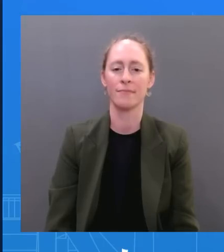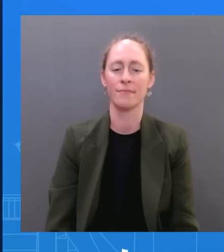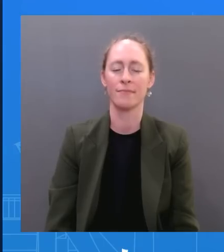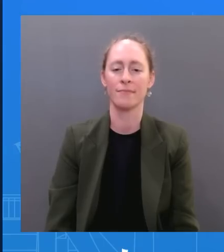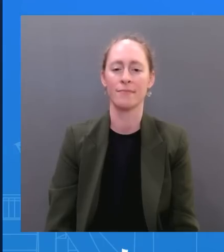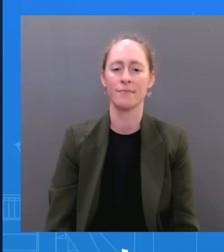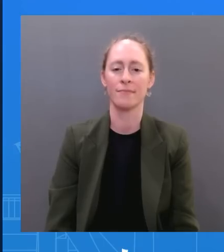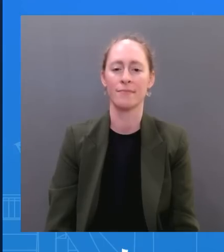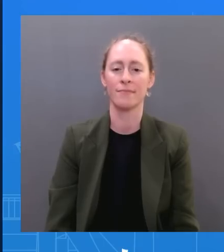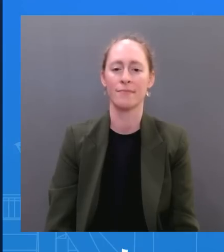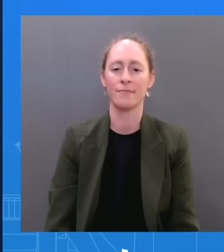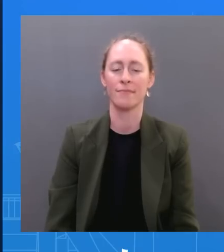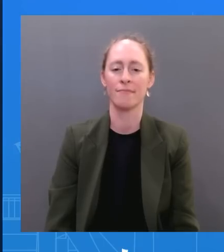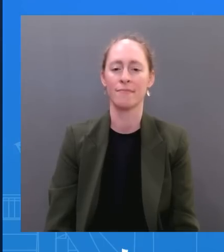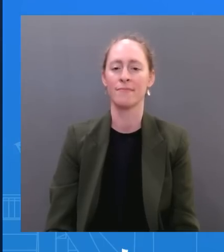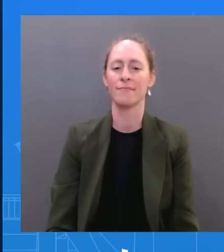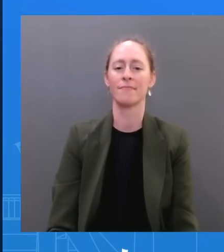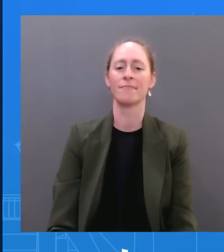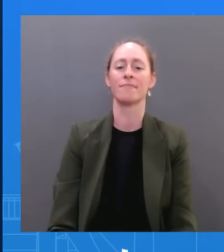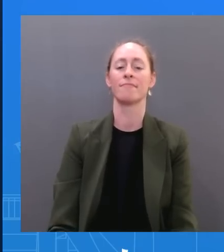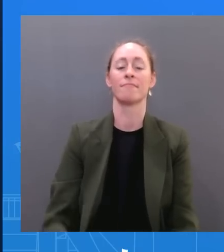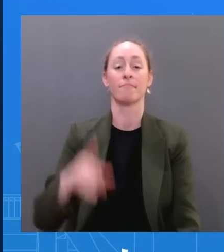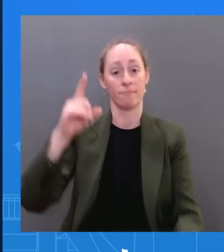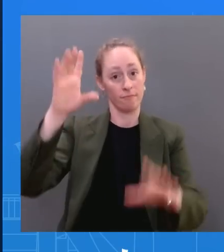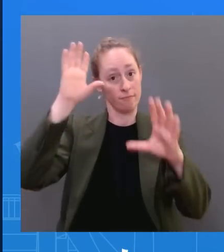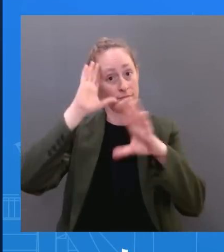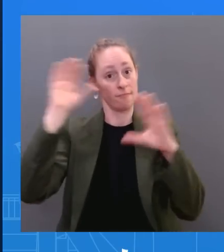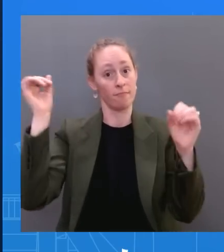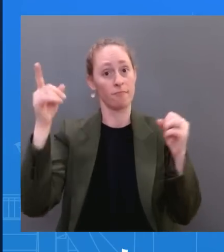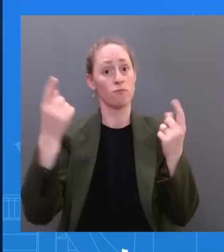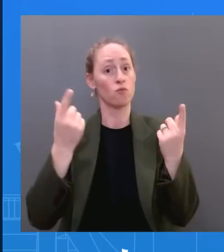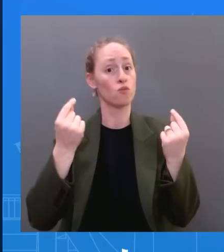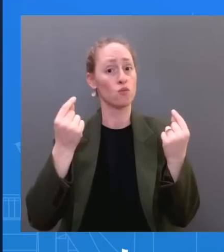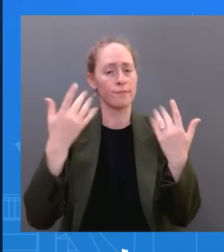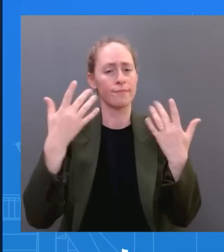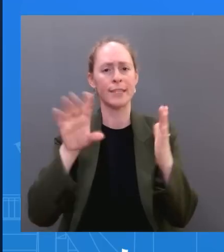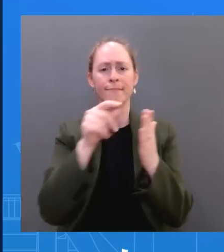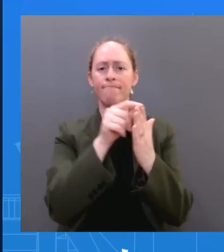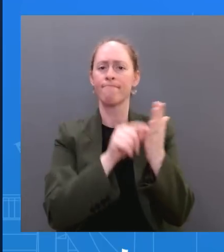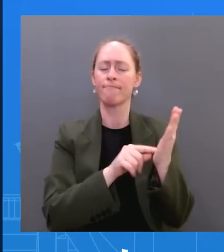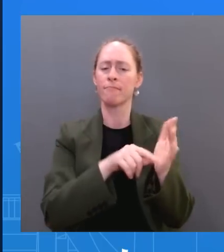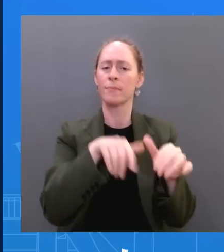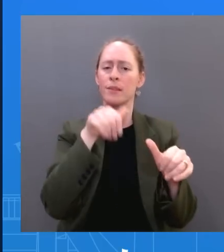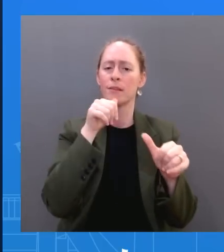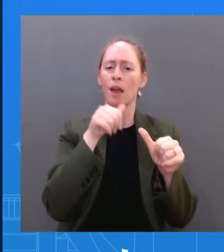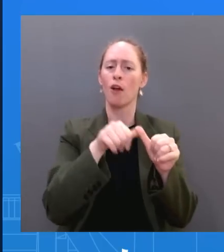so it wouldn't be appropriate for me to read it out. I will say that President Biden put out a very heartfelt statement